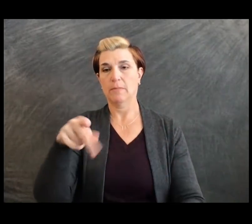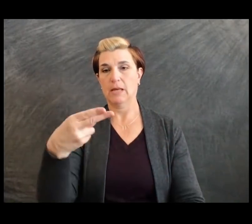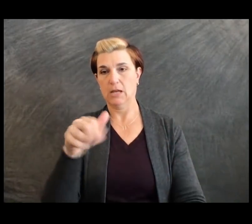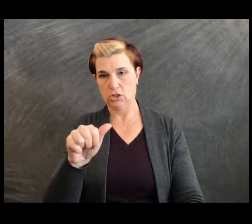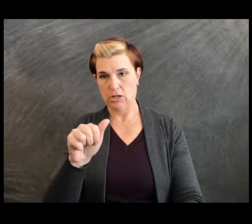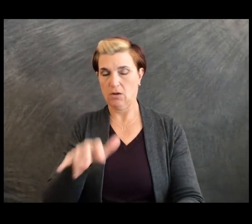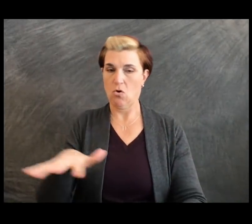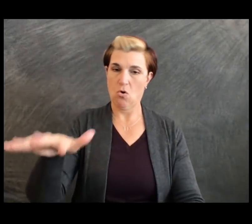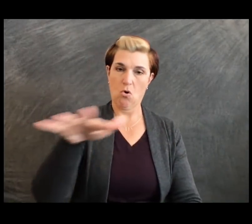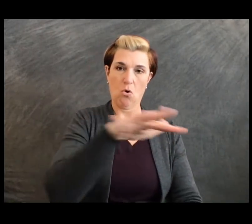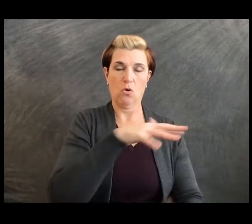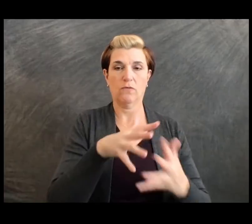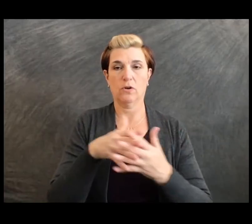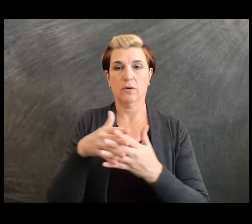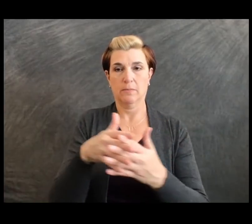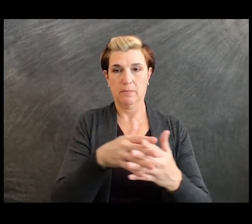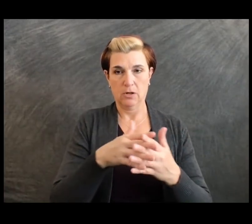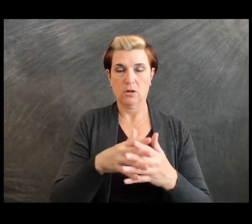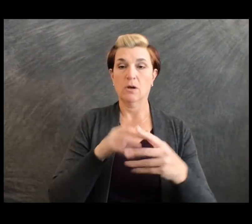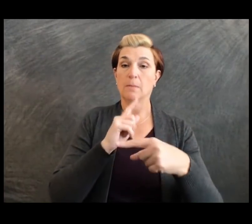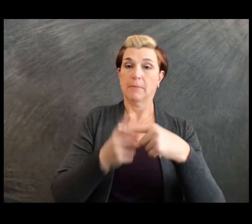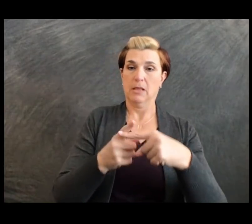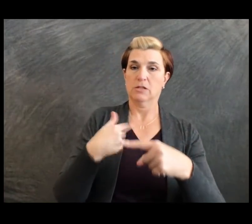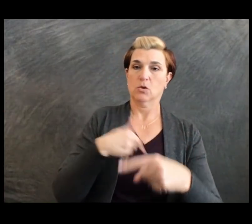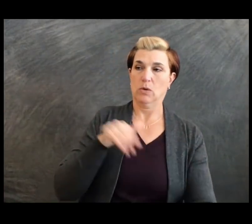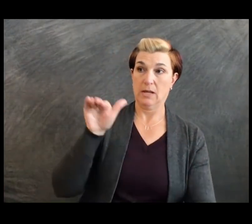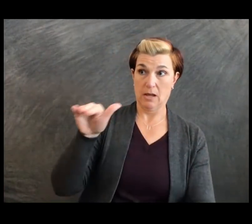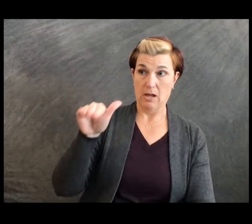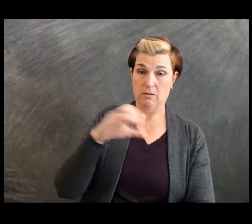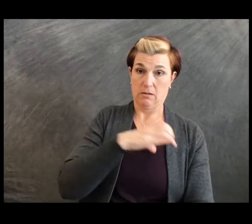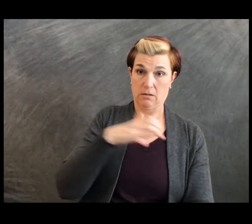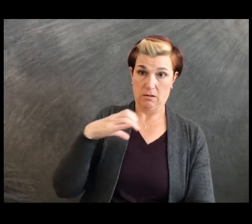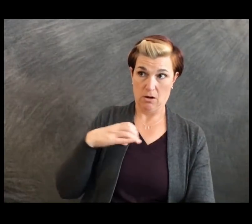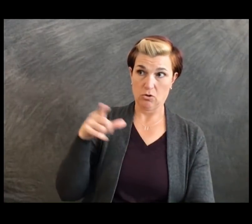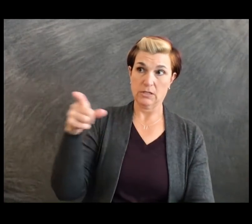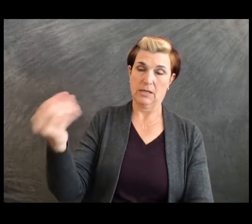the power to be able to actually enforce that but the fact of the matter is most